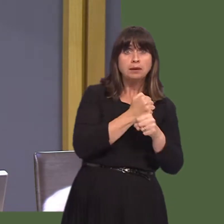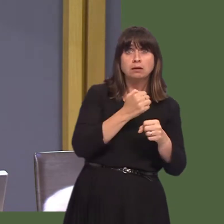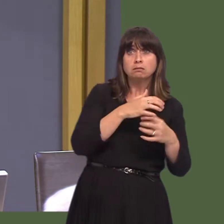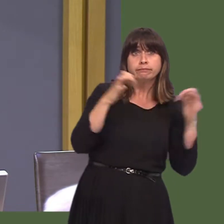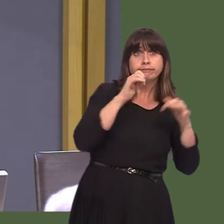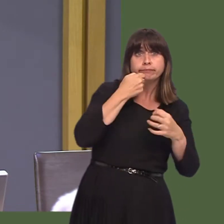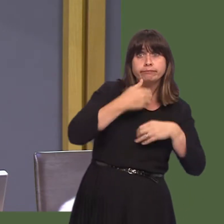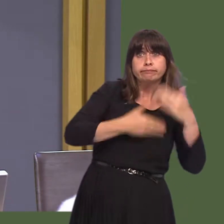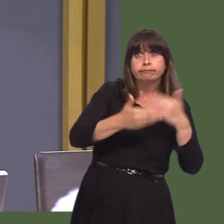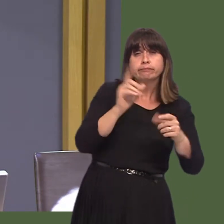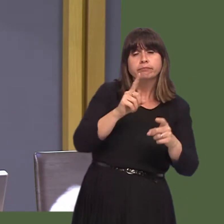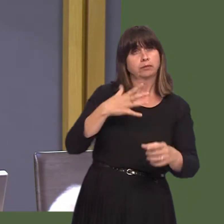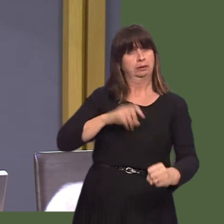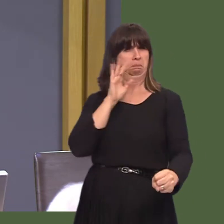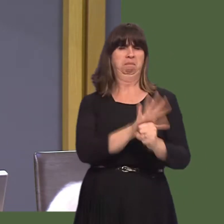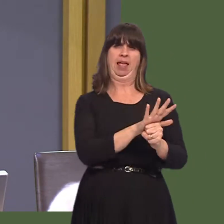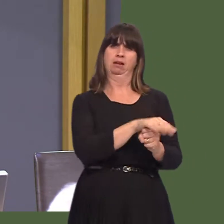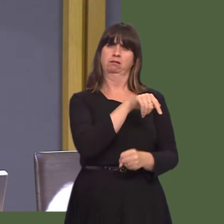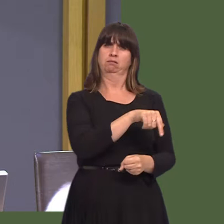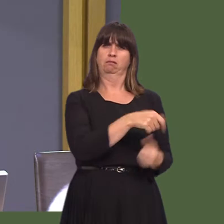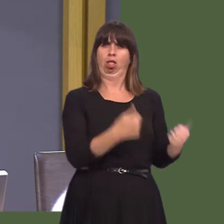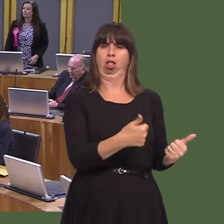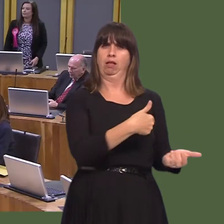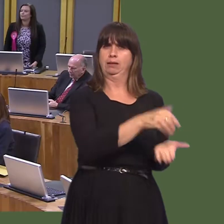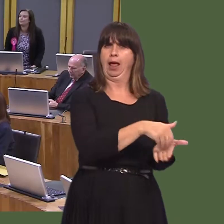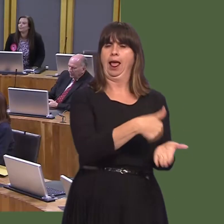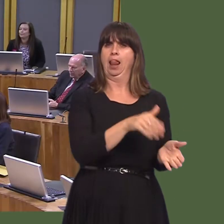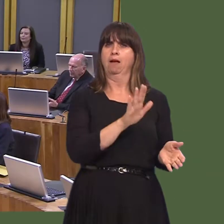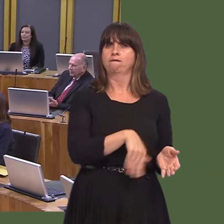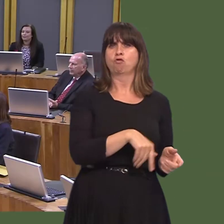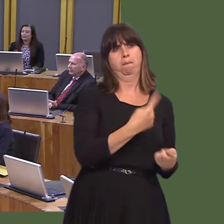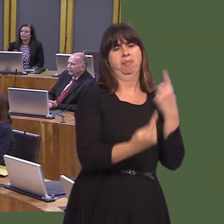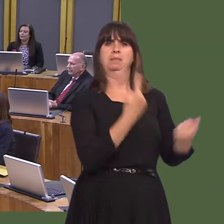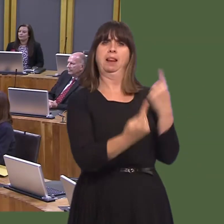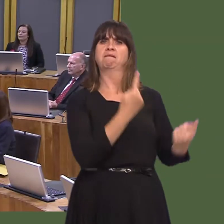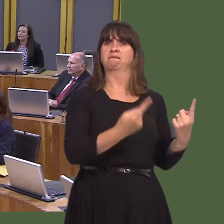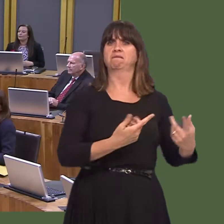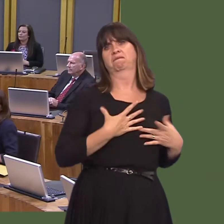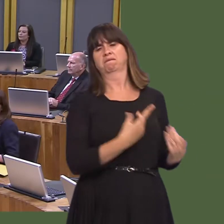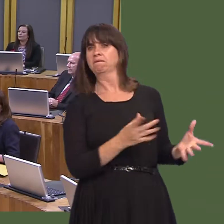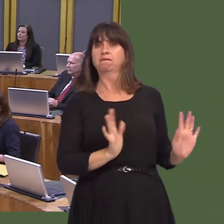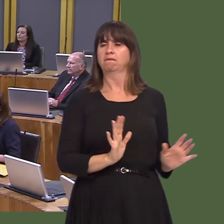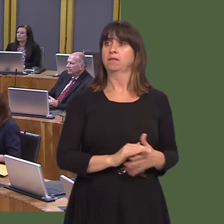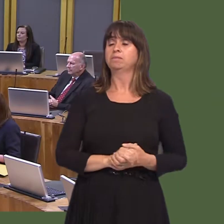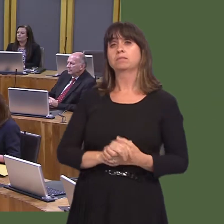discussions on introducing a ban on third-party sales? Carwyn Jones AM: Well, the updated welfare code for dogs will be laid before the Assembly